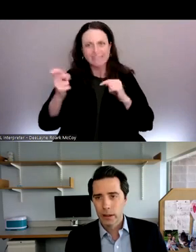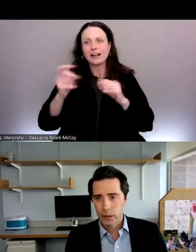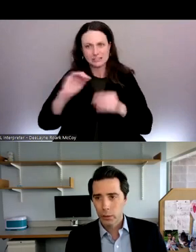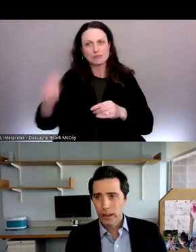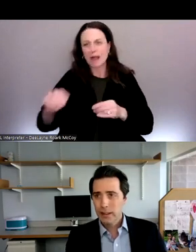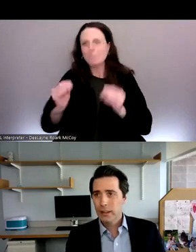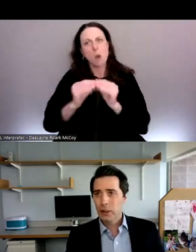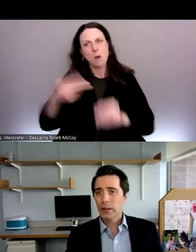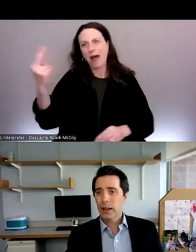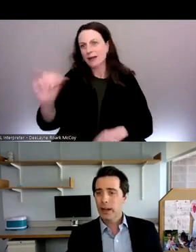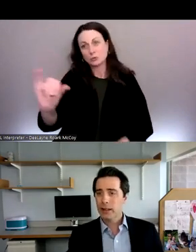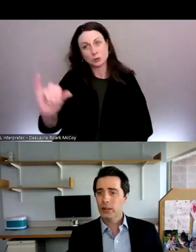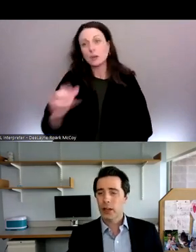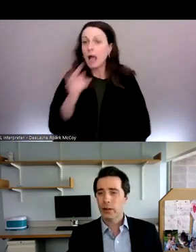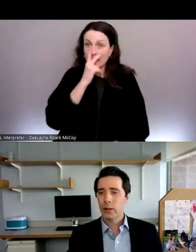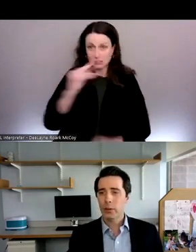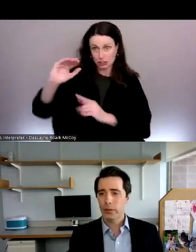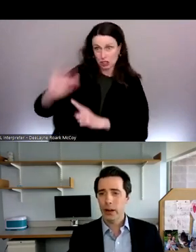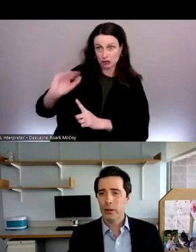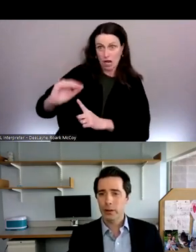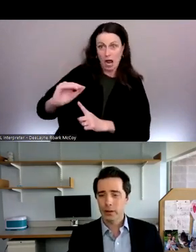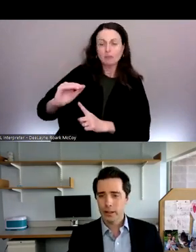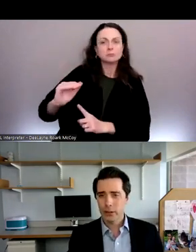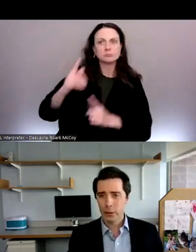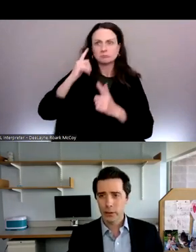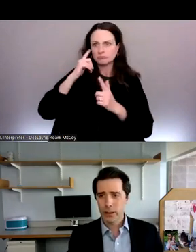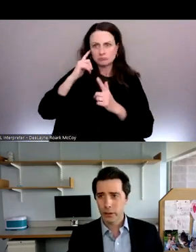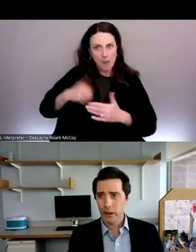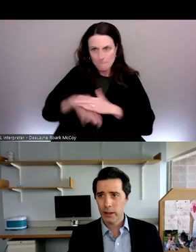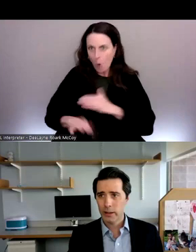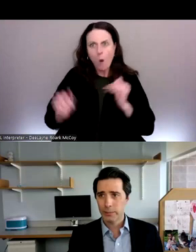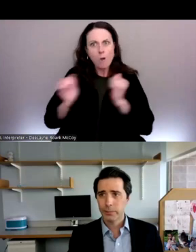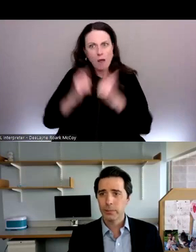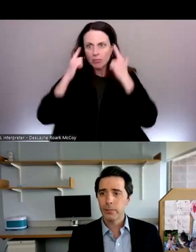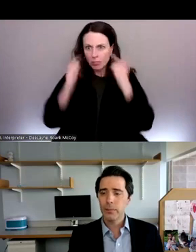so when I see a child that has congenital profound sensory neural